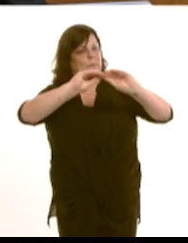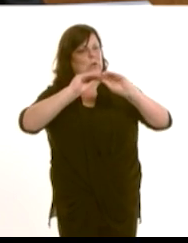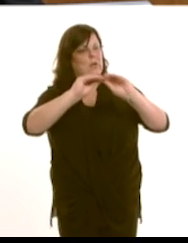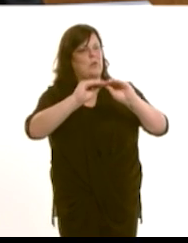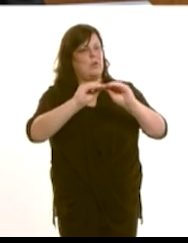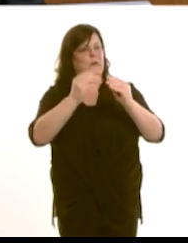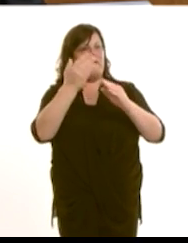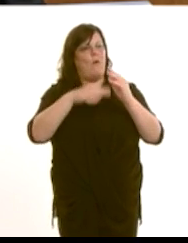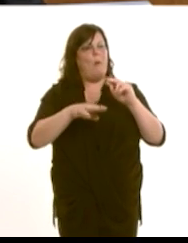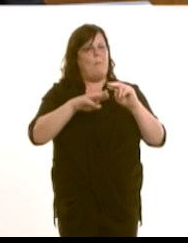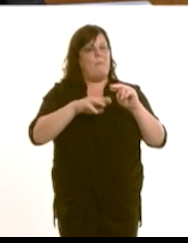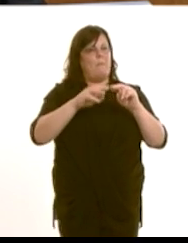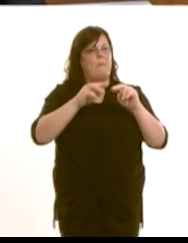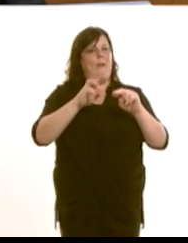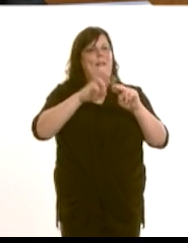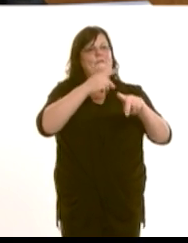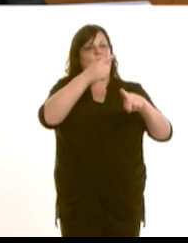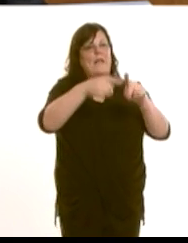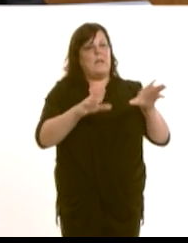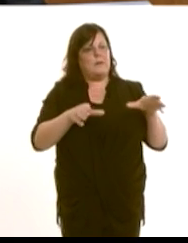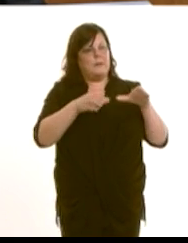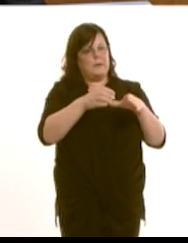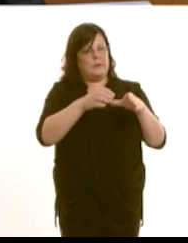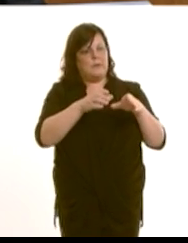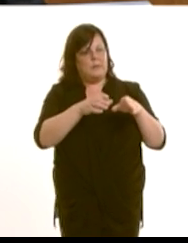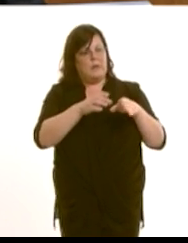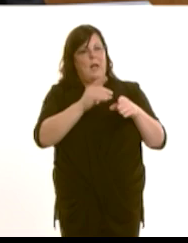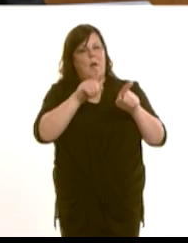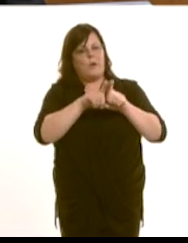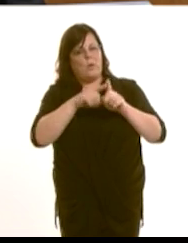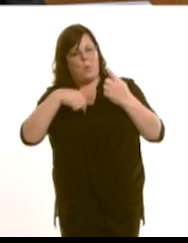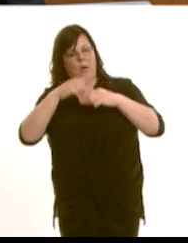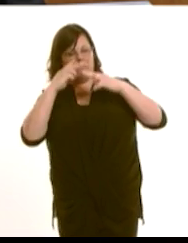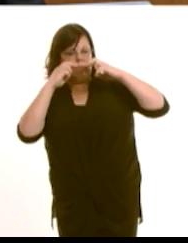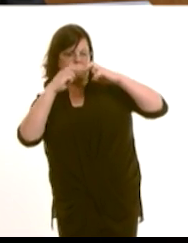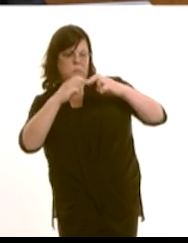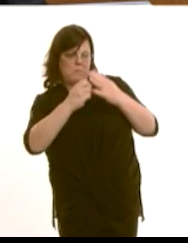Delivery plans are also collected and scrutinised by officials to ensure a suitable range of